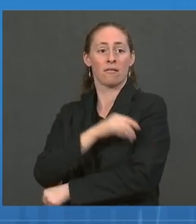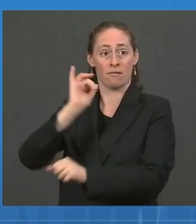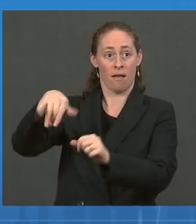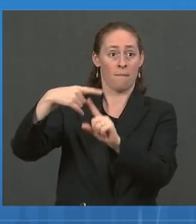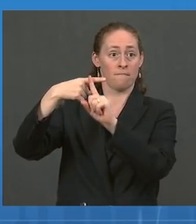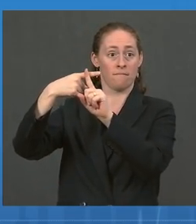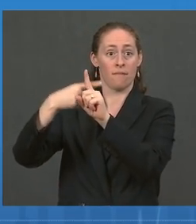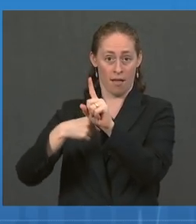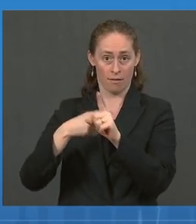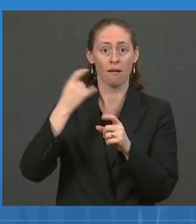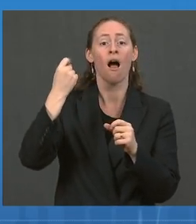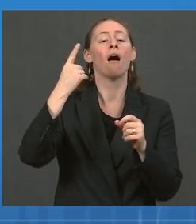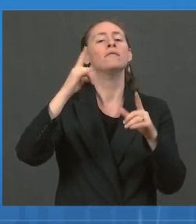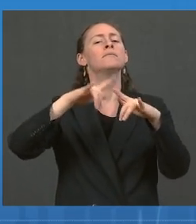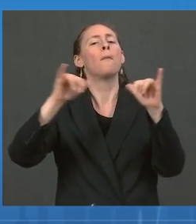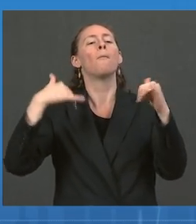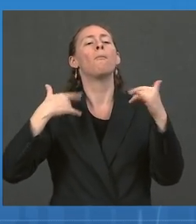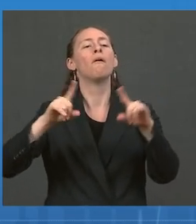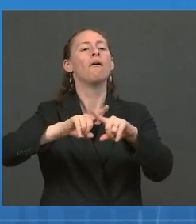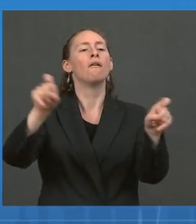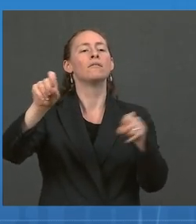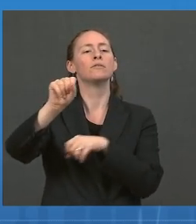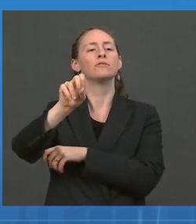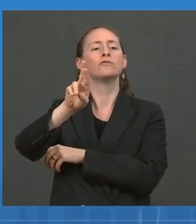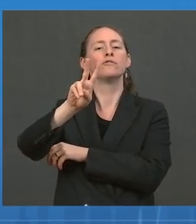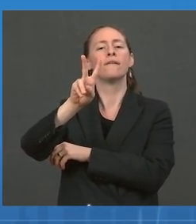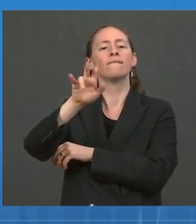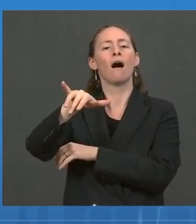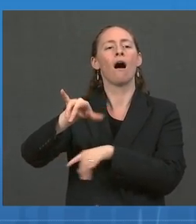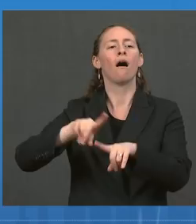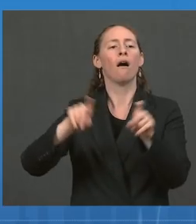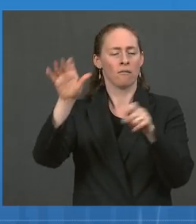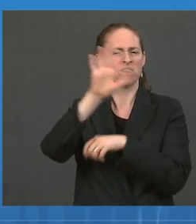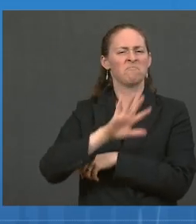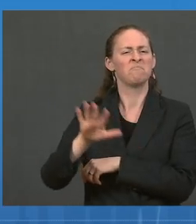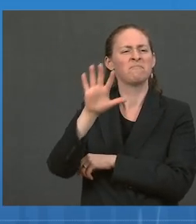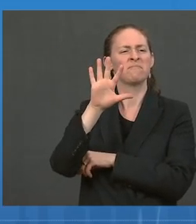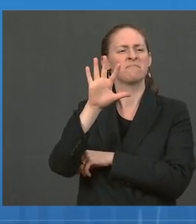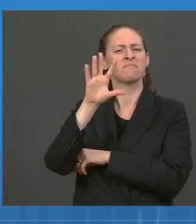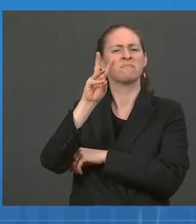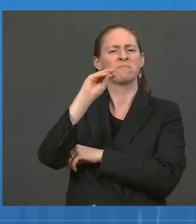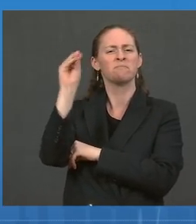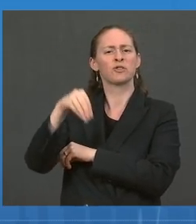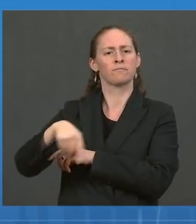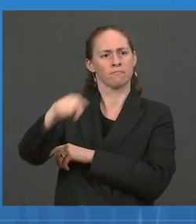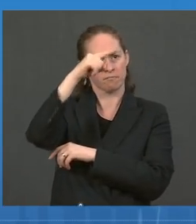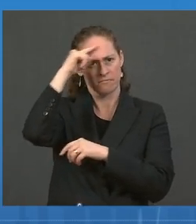that only 56 percent of Black adults and 57 percent of Hispanic adults were vaccinated.